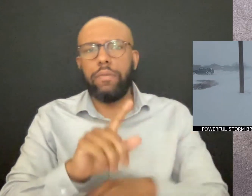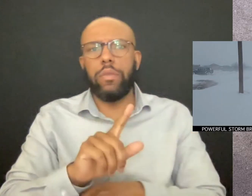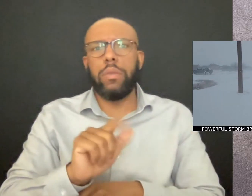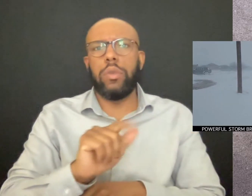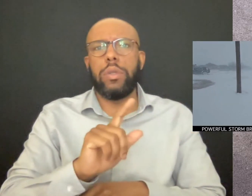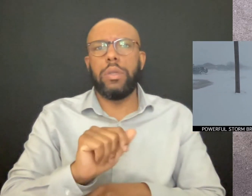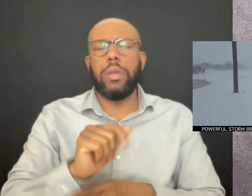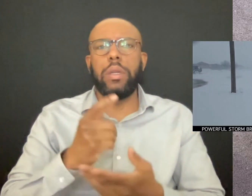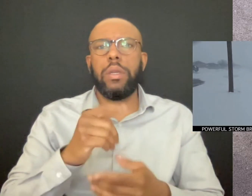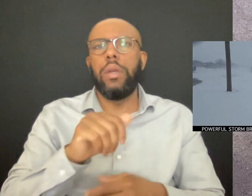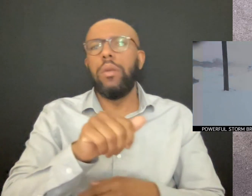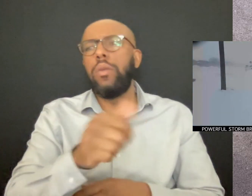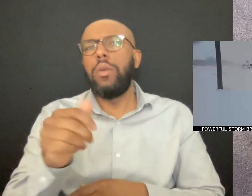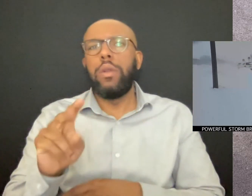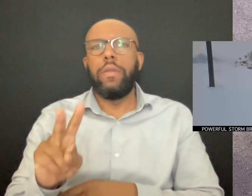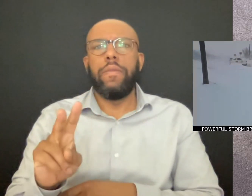and Ventura counties